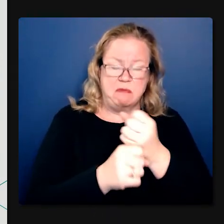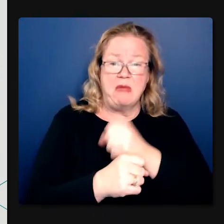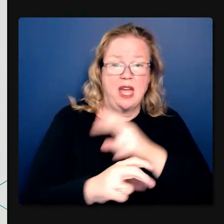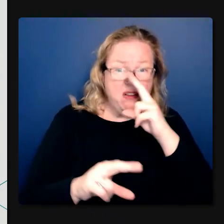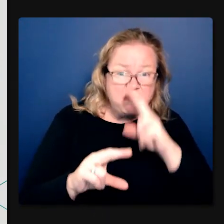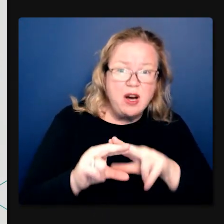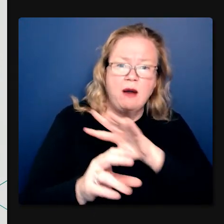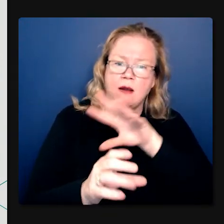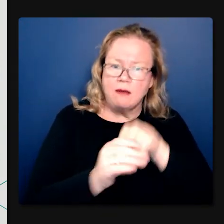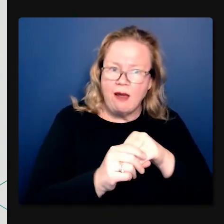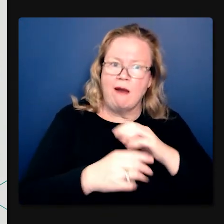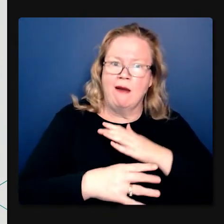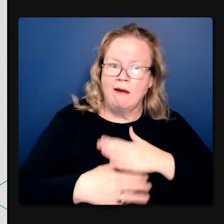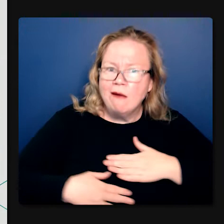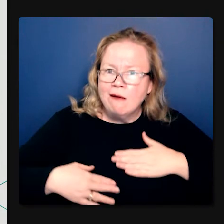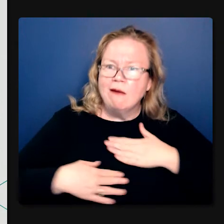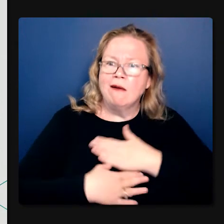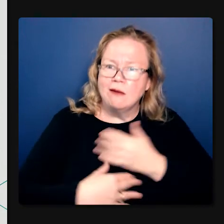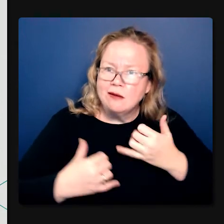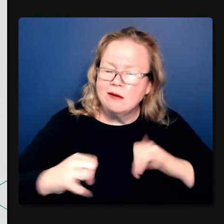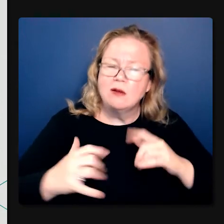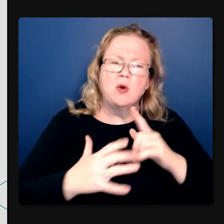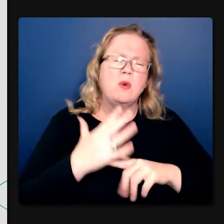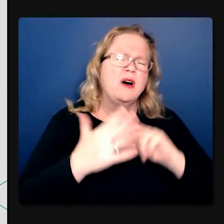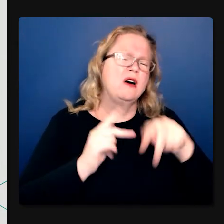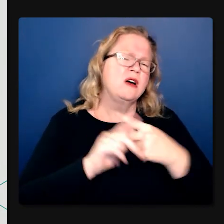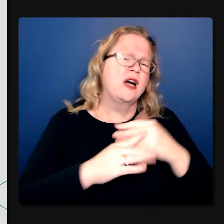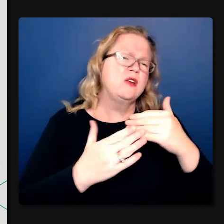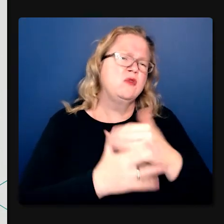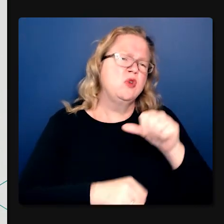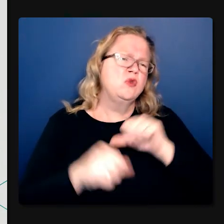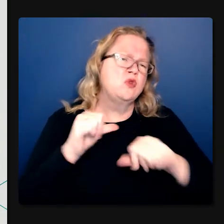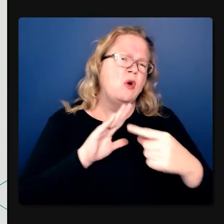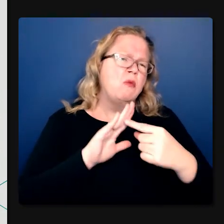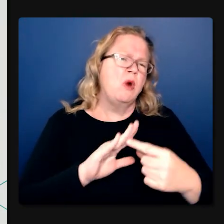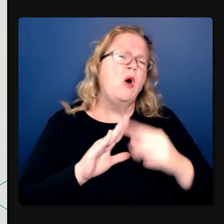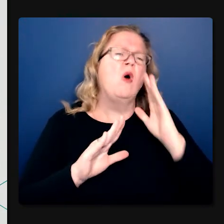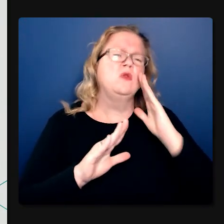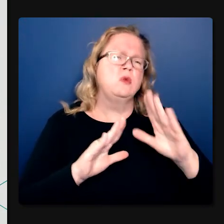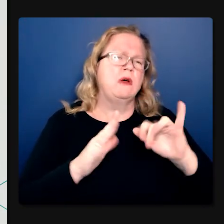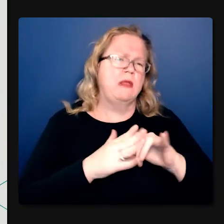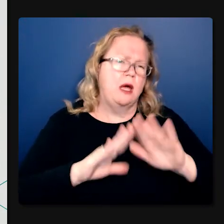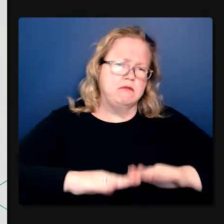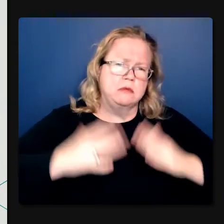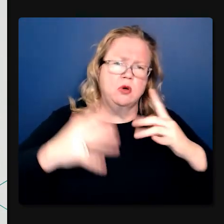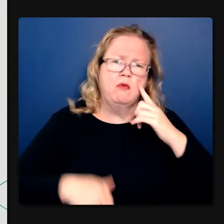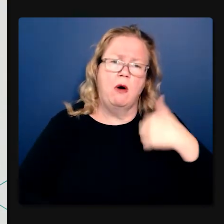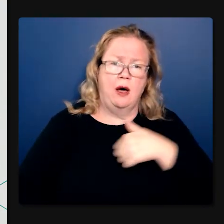make that fun, engaging and entertaining? And what types of new social modalities is that going to unlock for us?